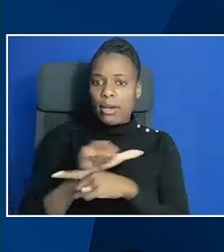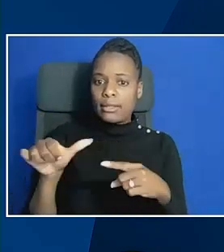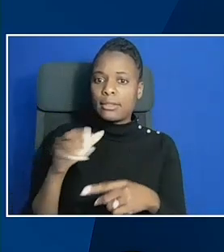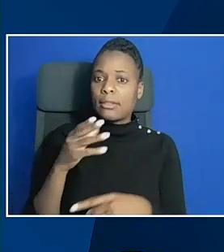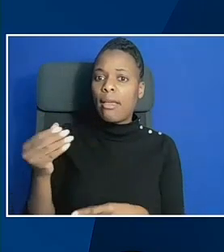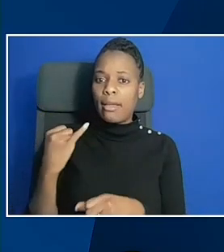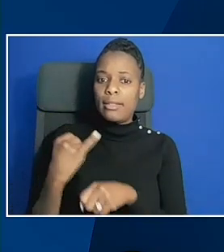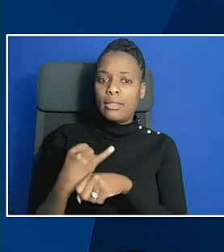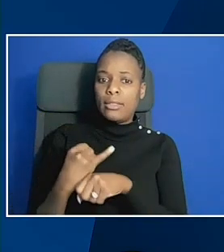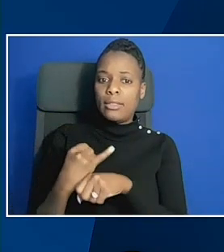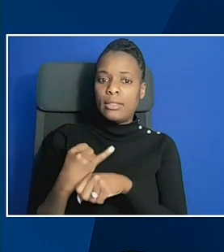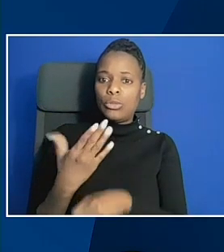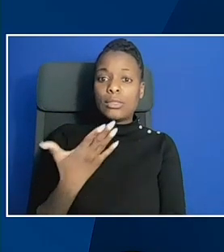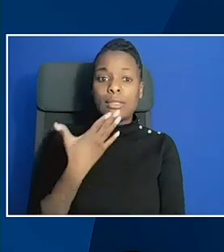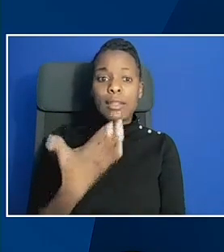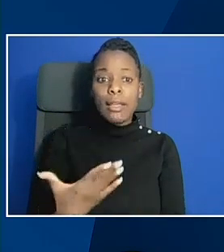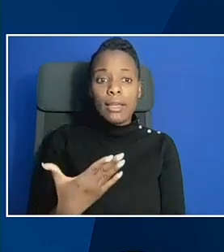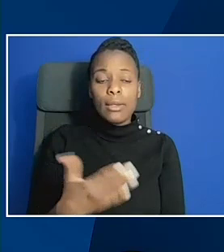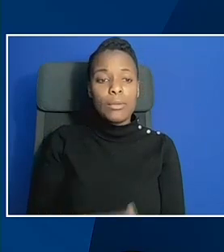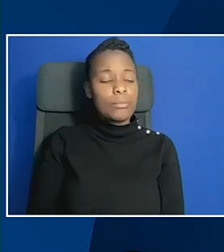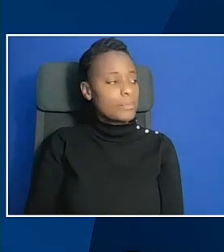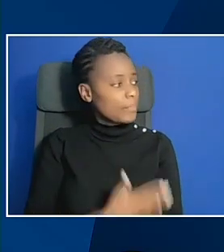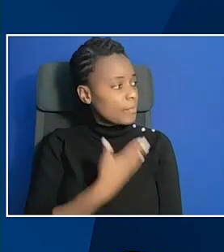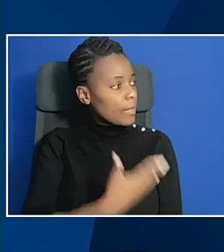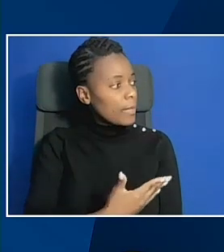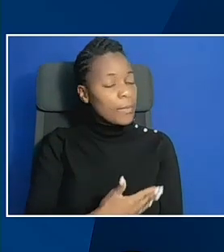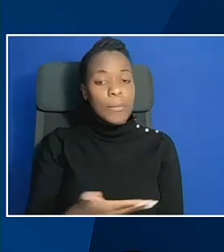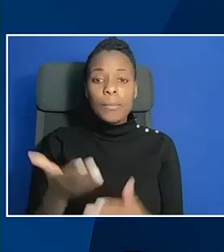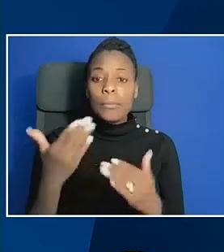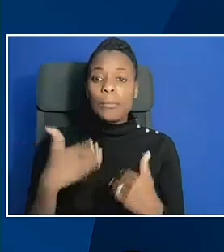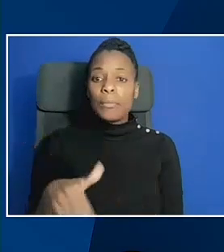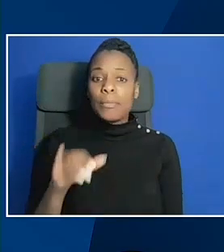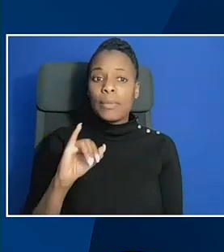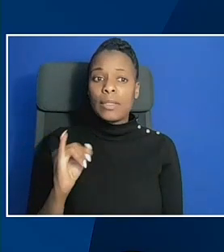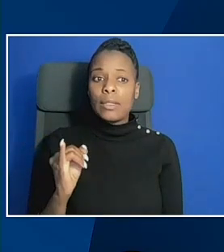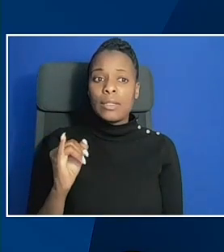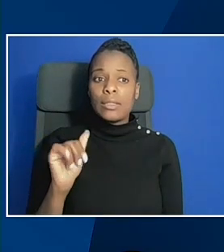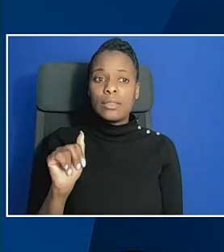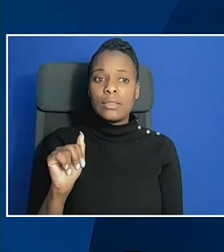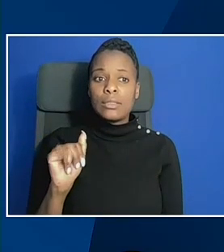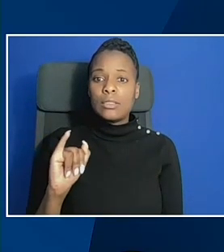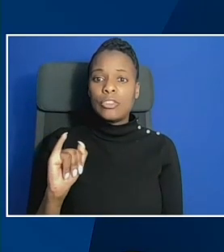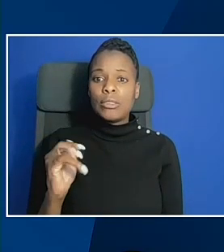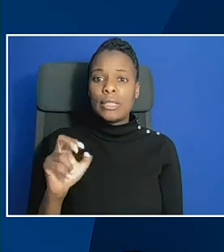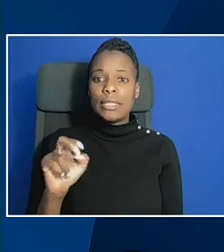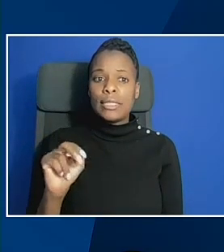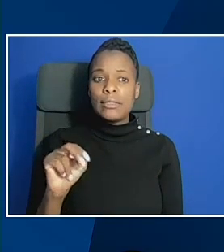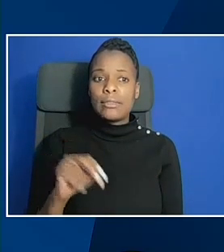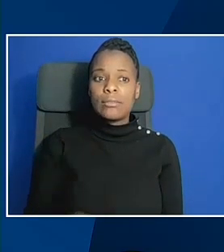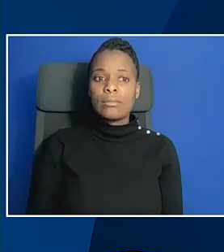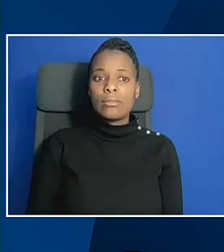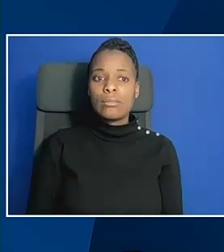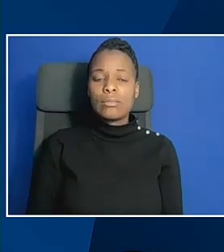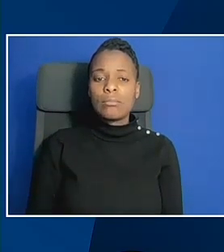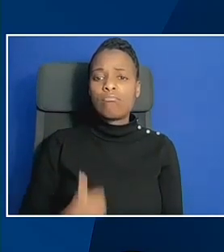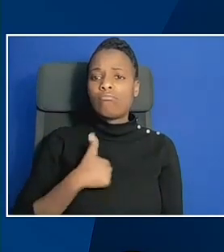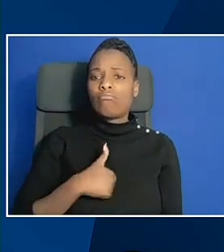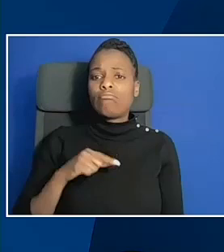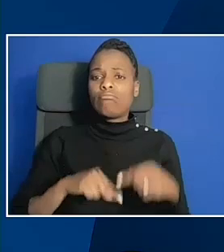Thanks, Emmett. Jillian, go ahead. Thanks. So I, this is- sorry, this is back to an earlier comment, but I had to wait